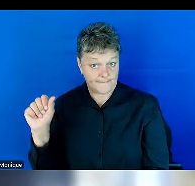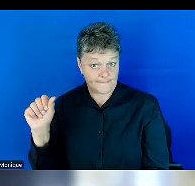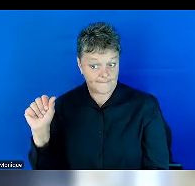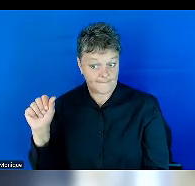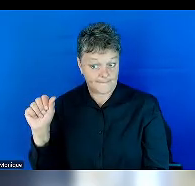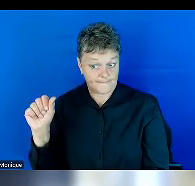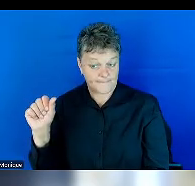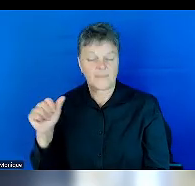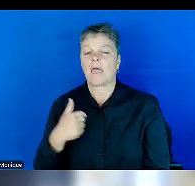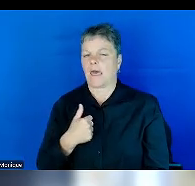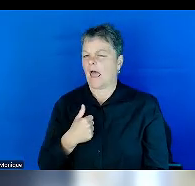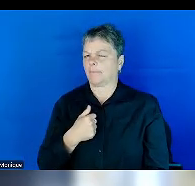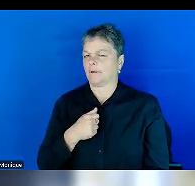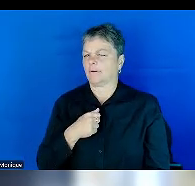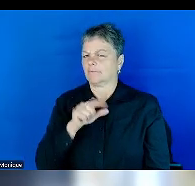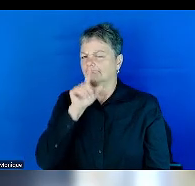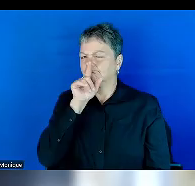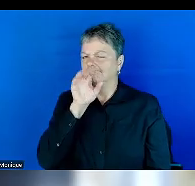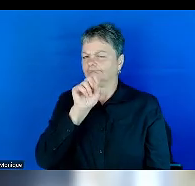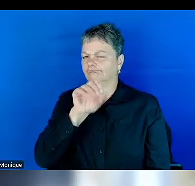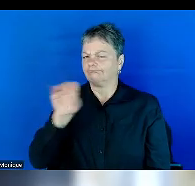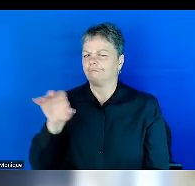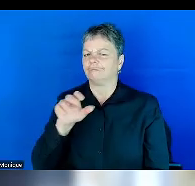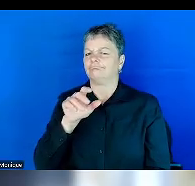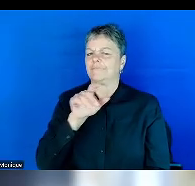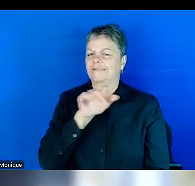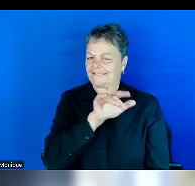I could spell that out uh for you. So,